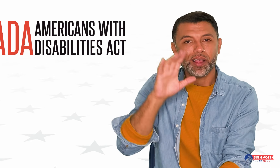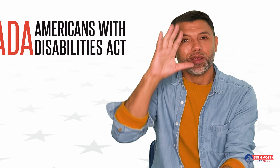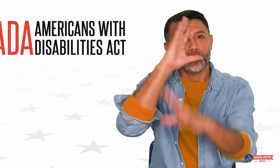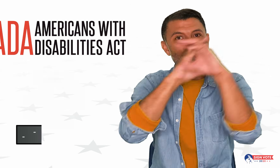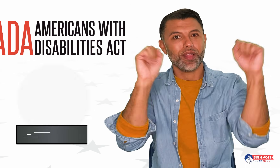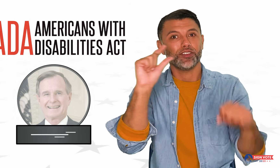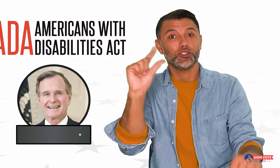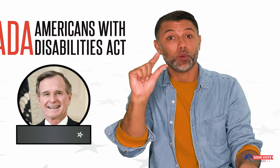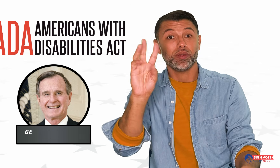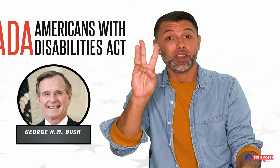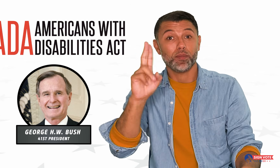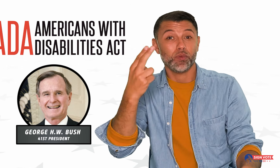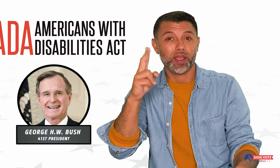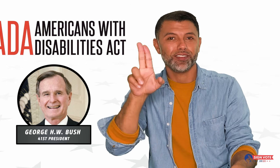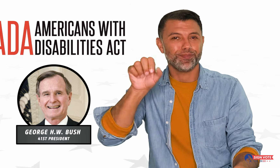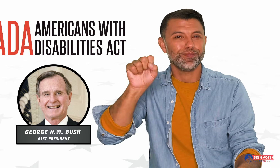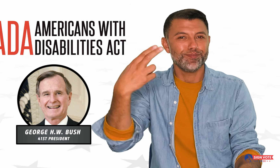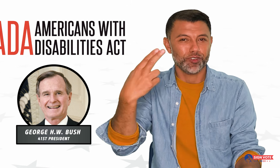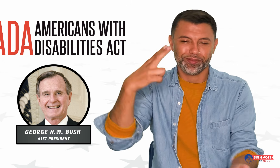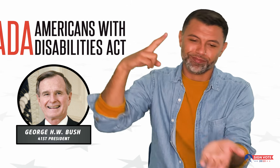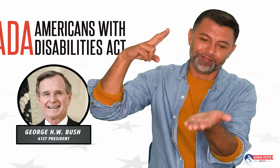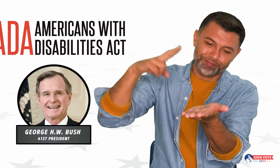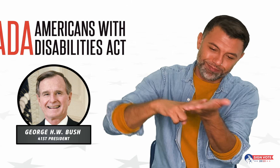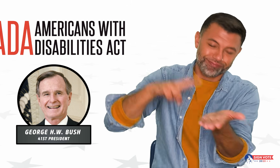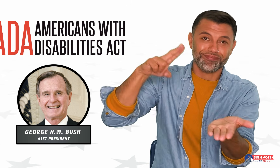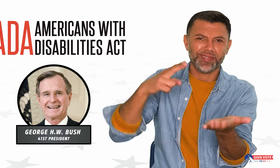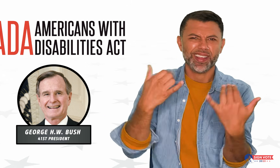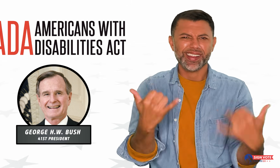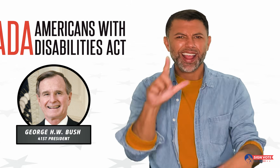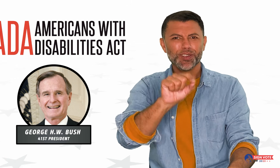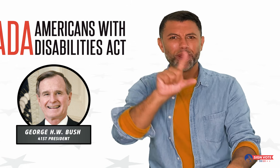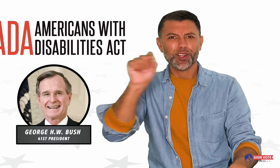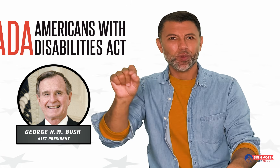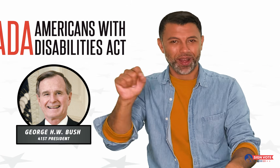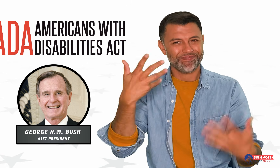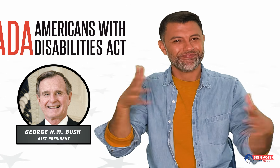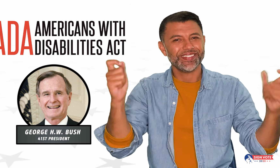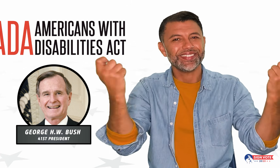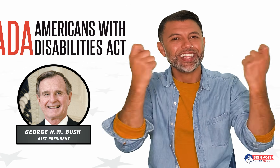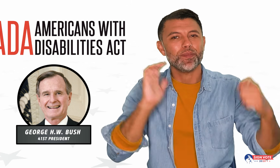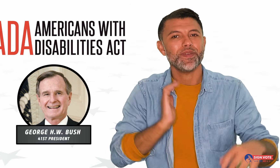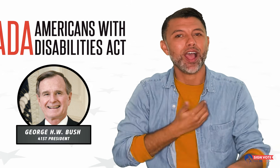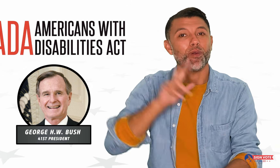by President George H.W. Bush. It is now 2020, which means we're celebrating